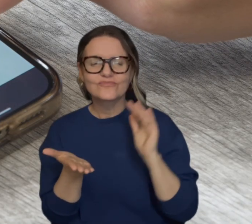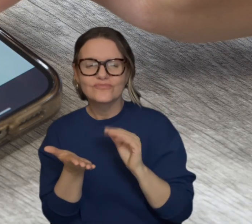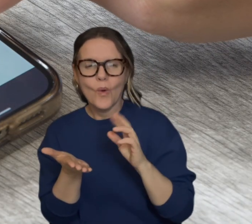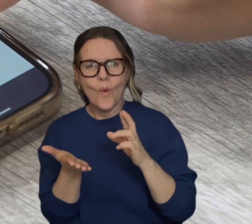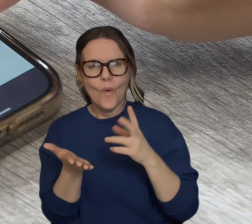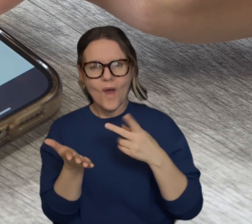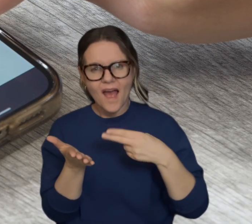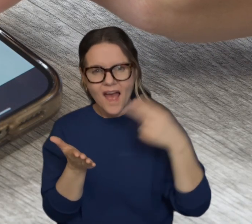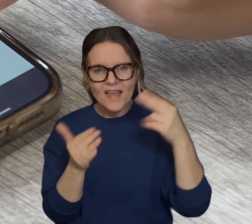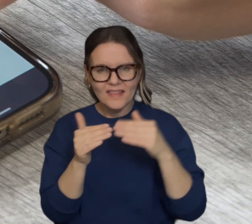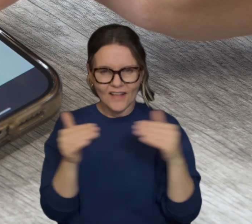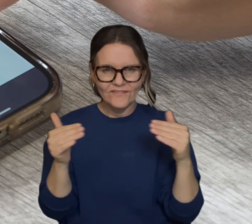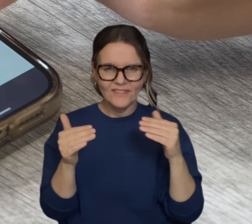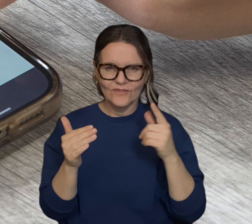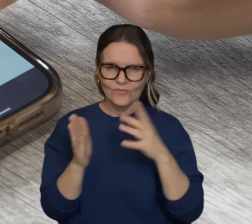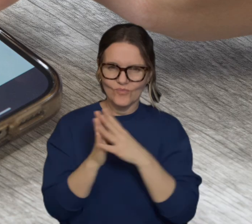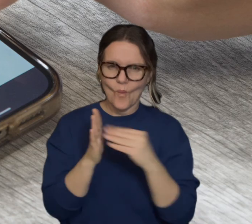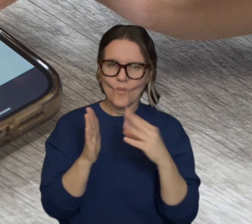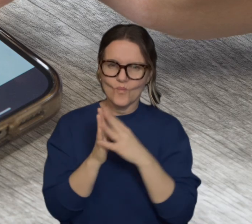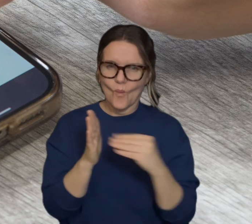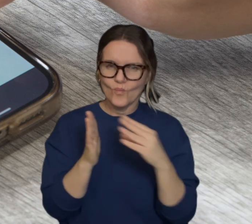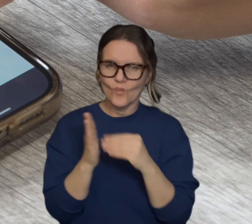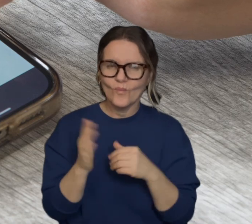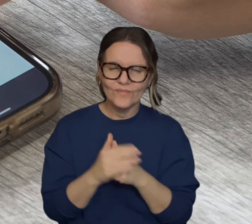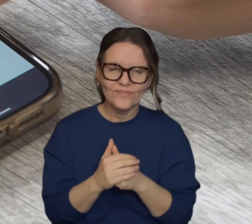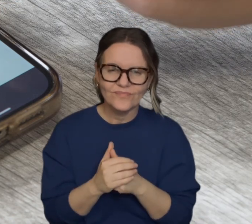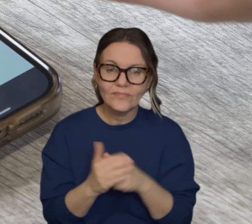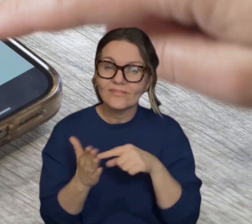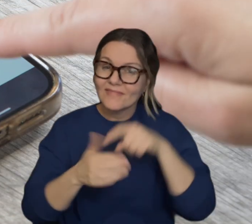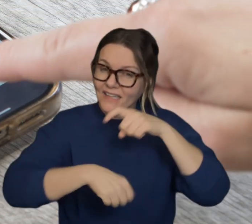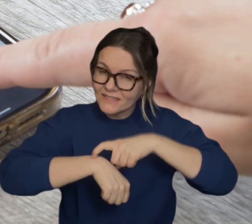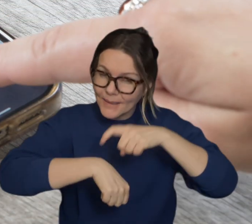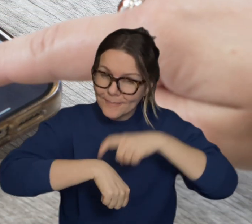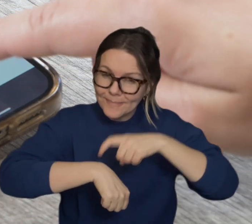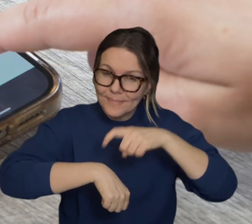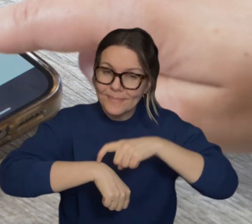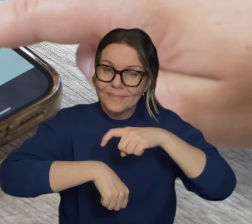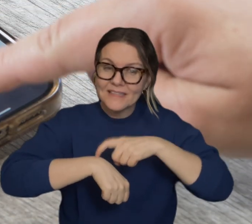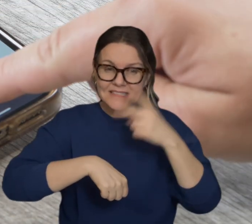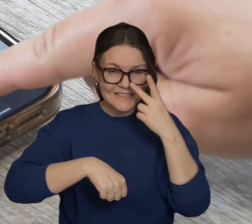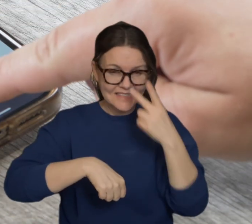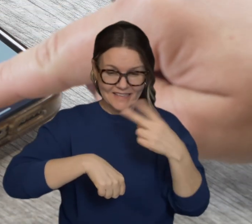what strength that you are at for the section and will allow you to hit start